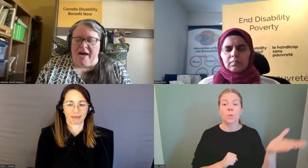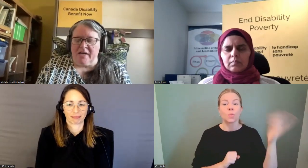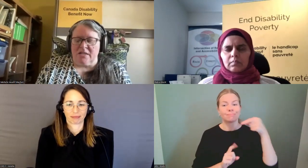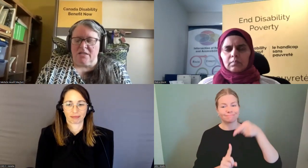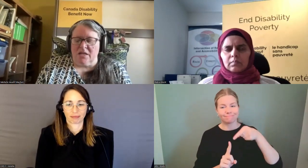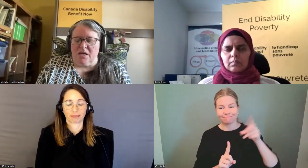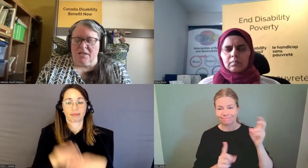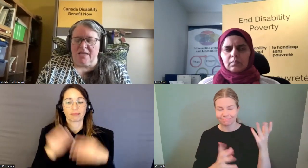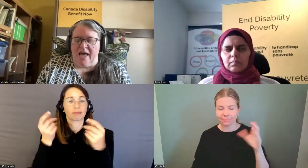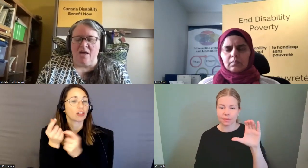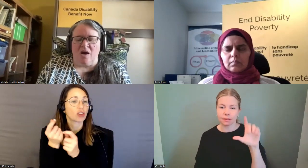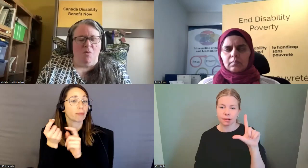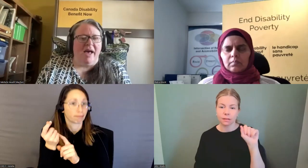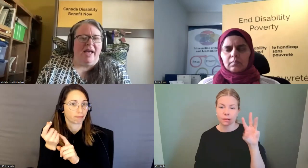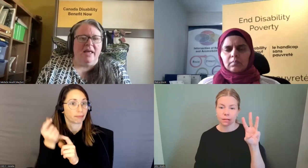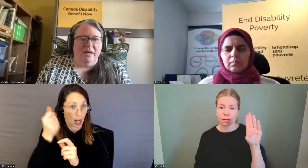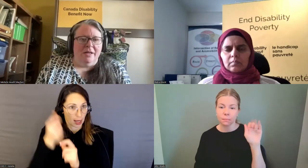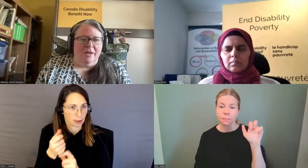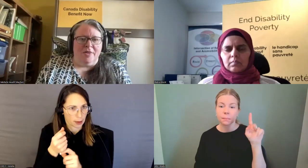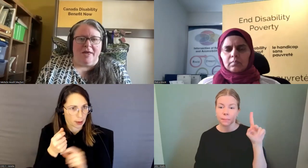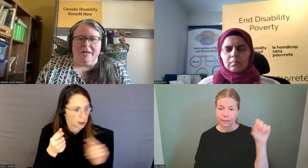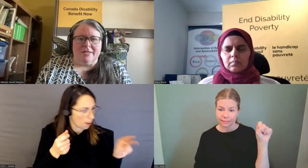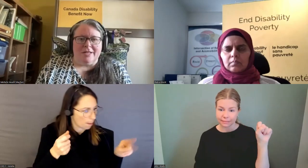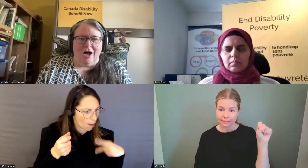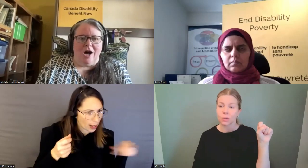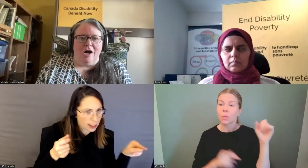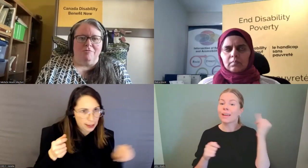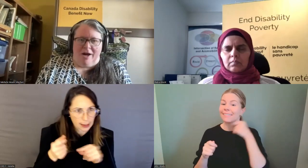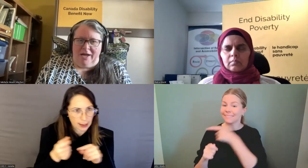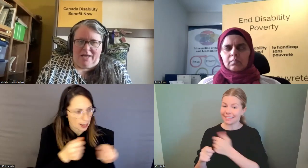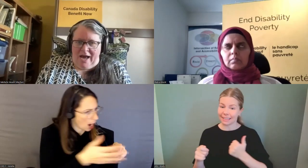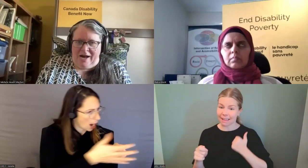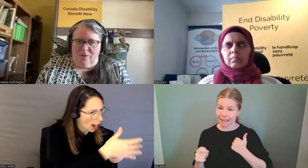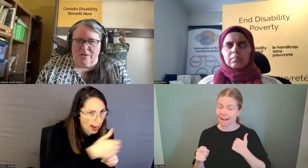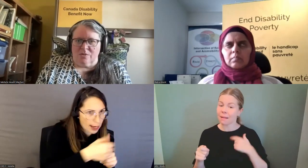CLAWBACKS TAKE AWAY THINGS THAT ARE RIGHTLY OURS.